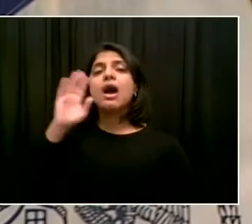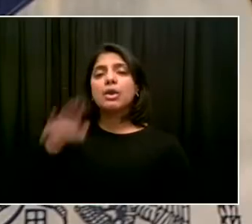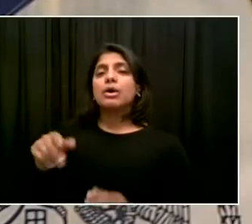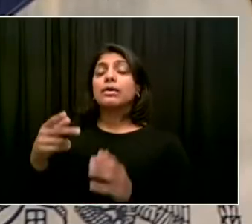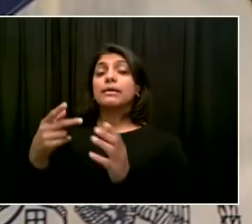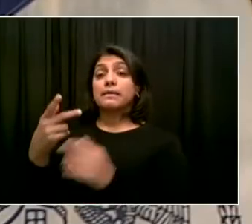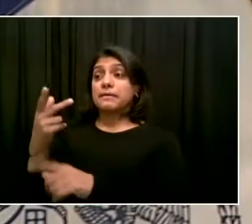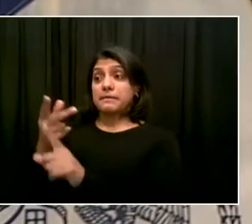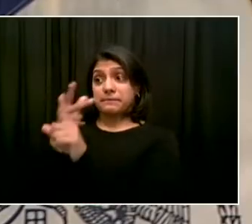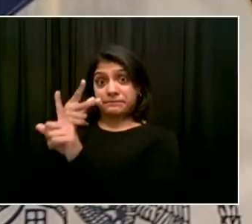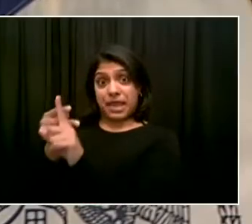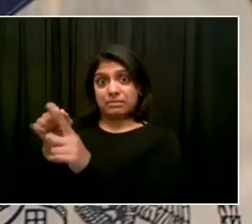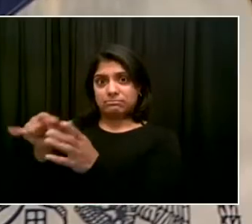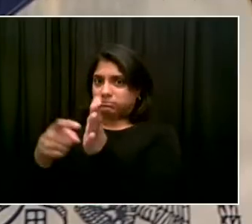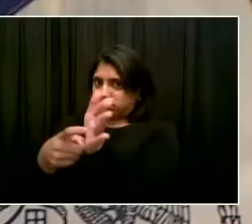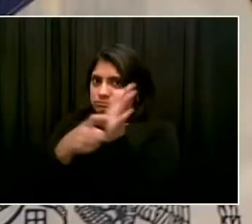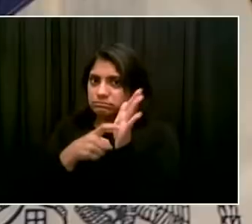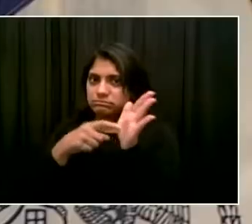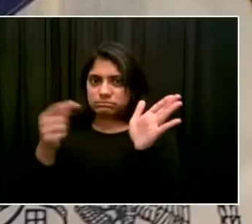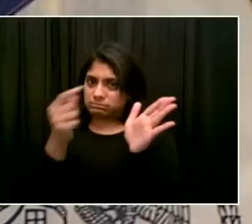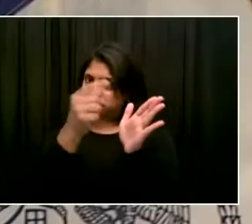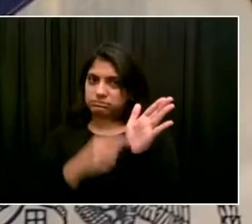HIM. WE EXPECT THIS TO WORK THE WAY ALL OF THE